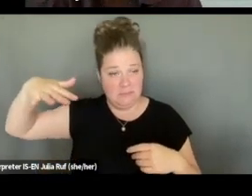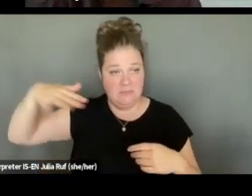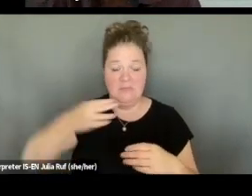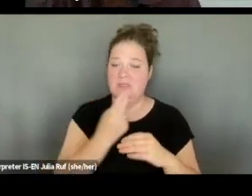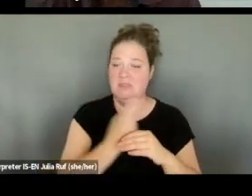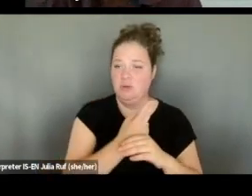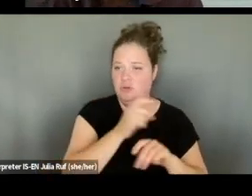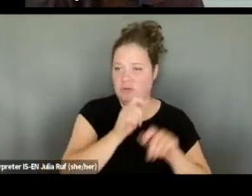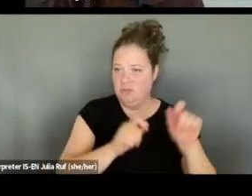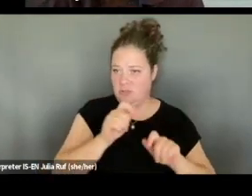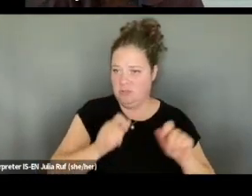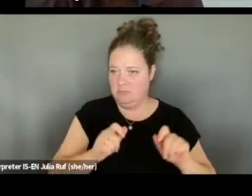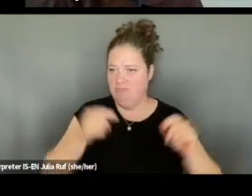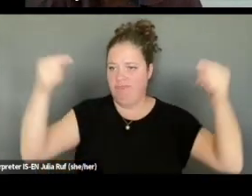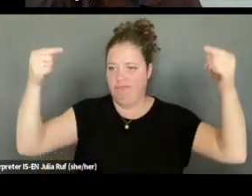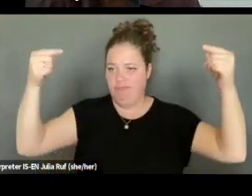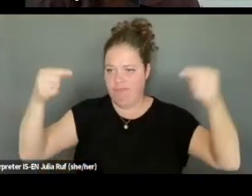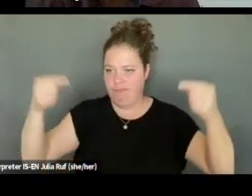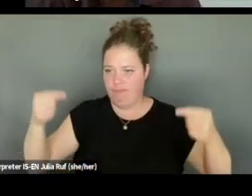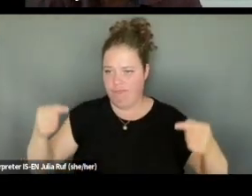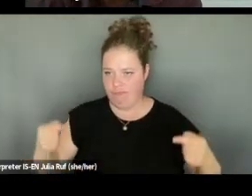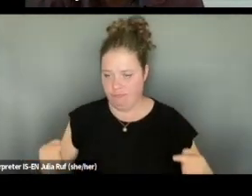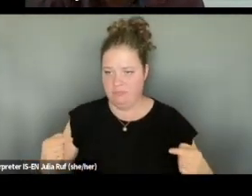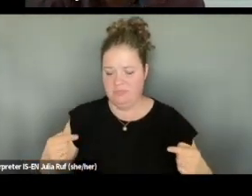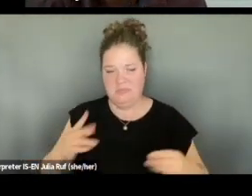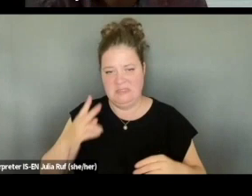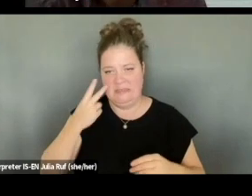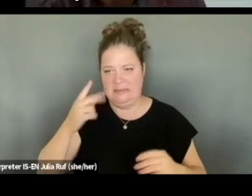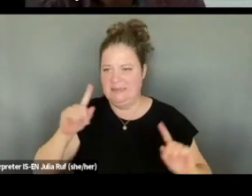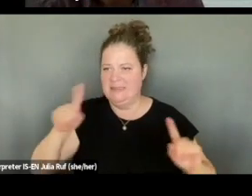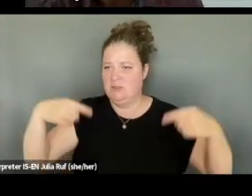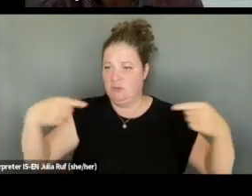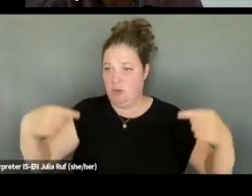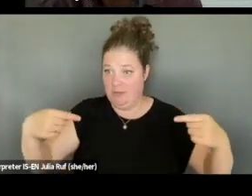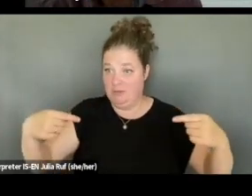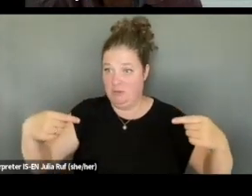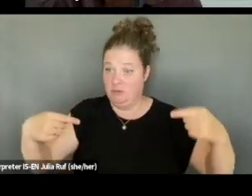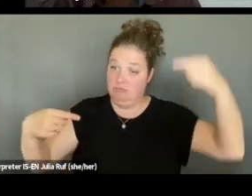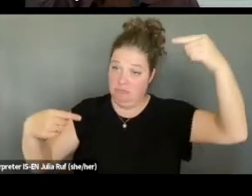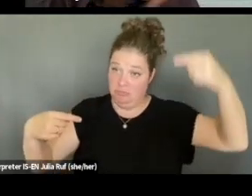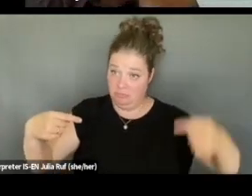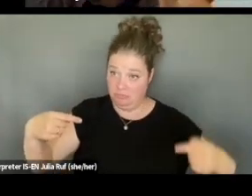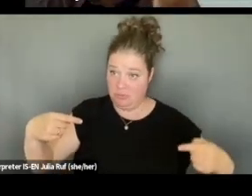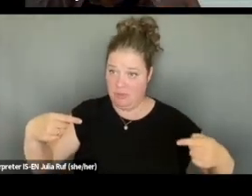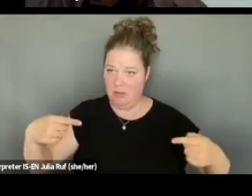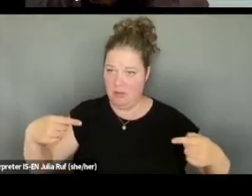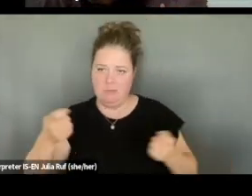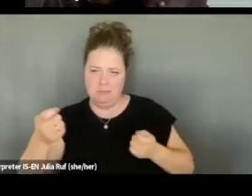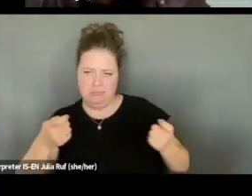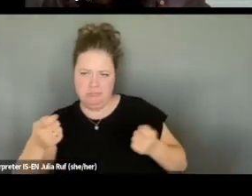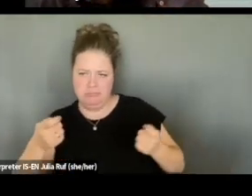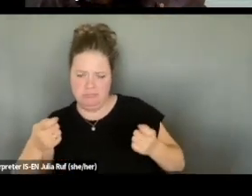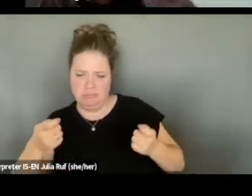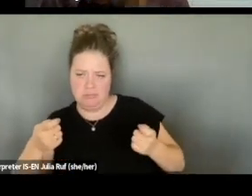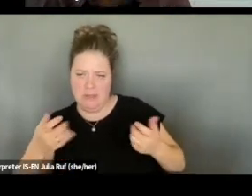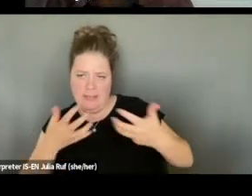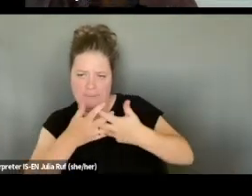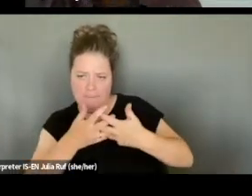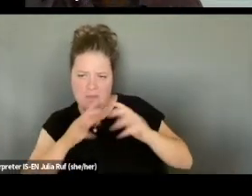bodies could address those challenges and how, actually, in some cases how users can overcome them. And that's the last